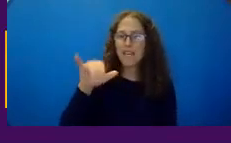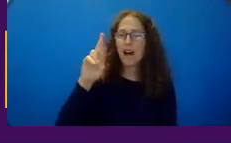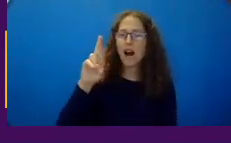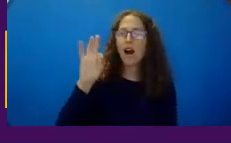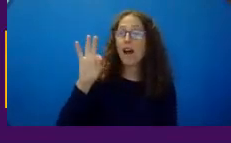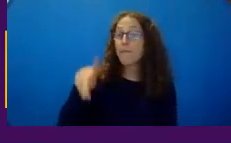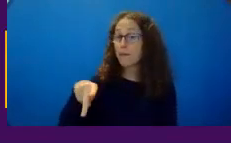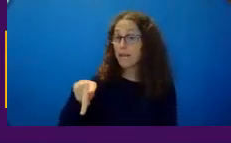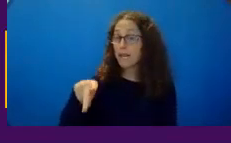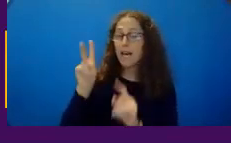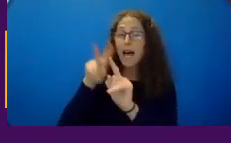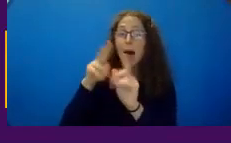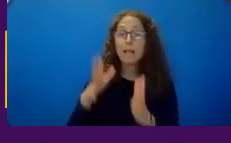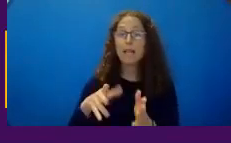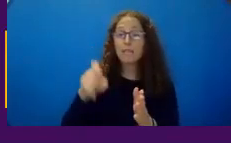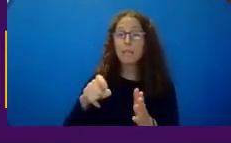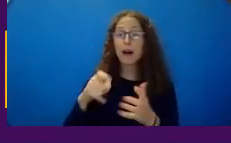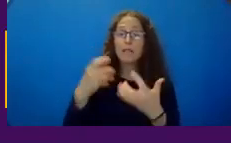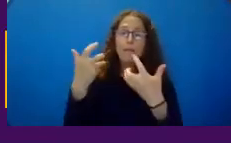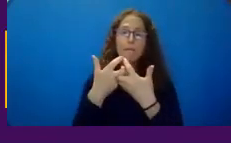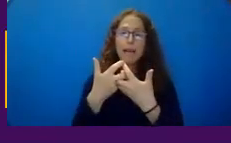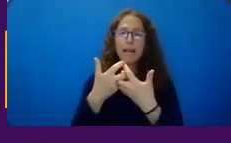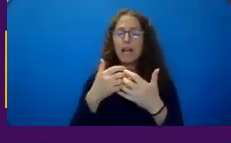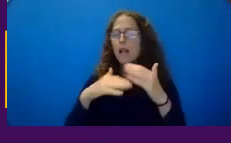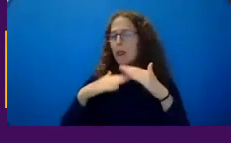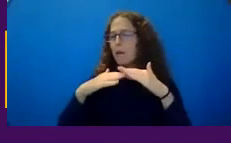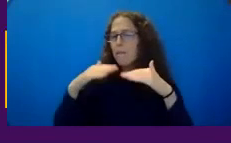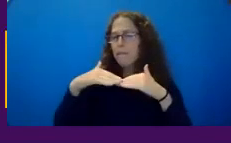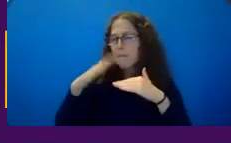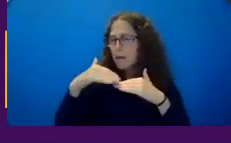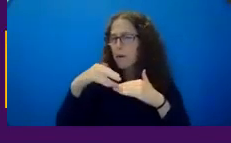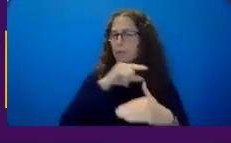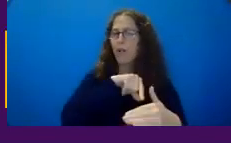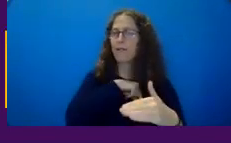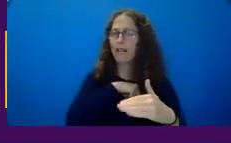AS WITH ALL